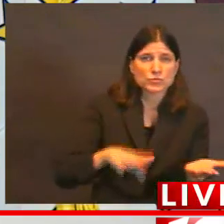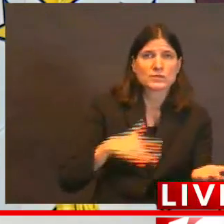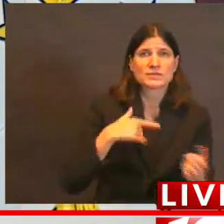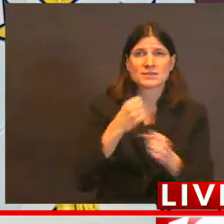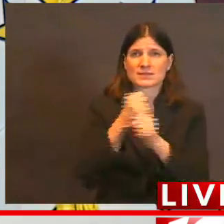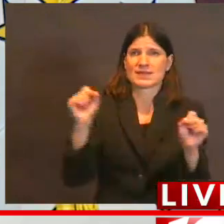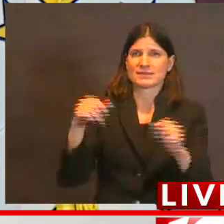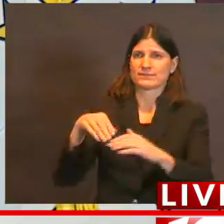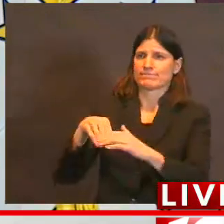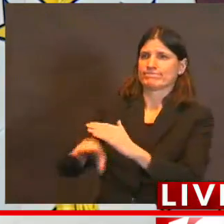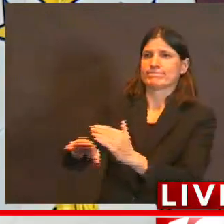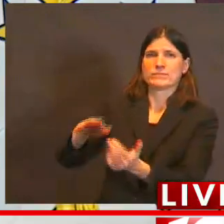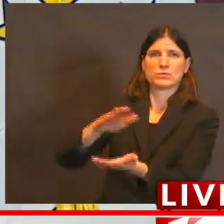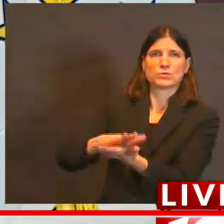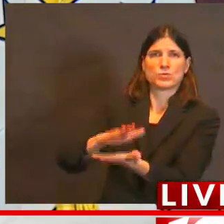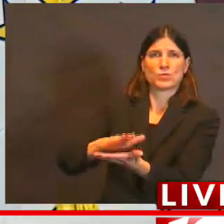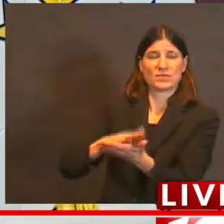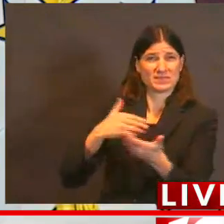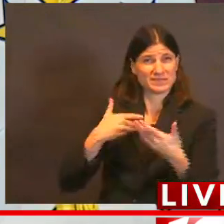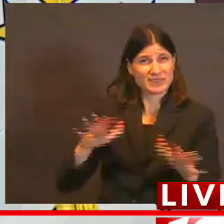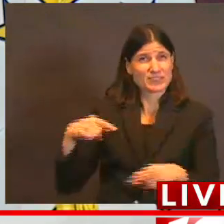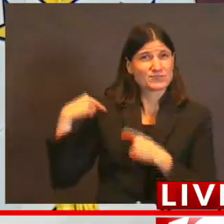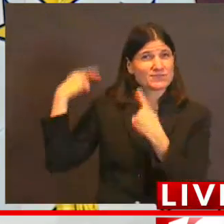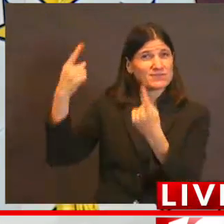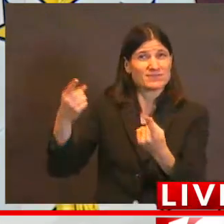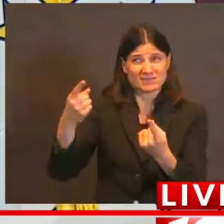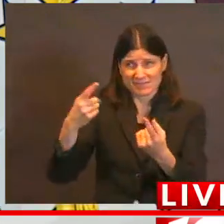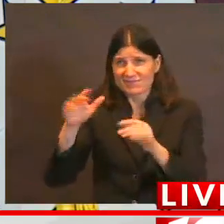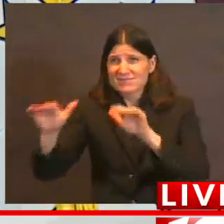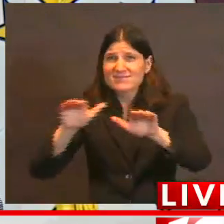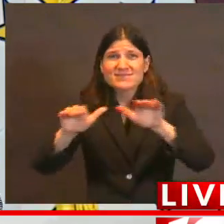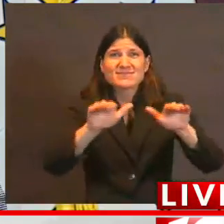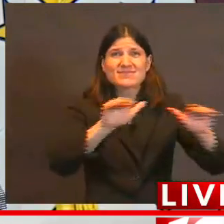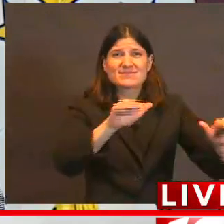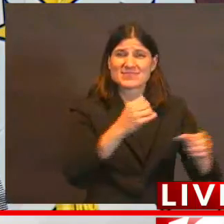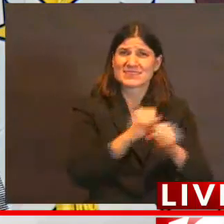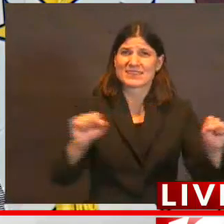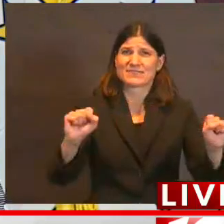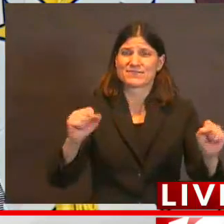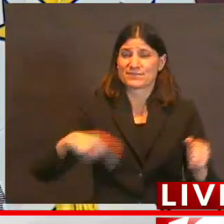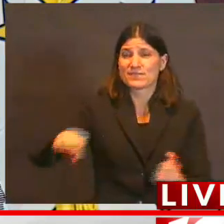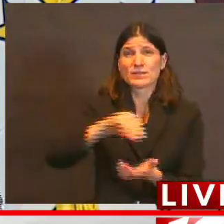THAT HAVE GONE IN TO HELP REASSURE TEACHER AND SPEAK